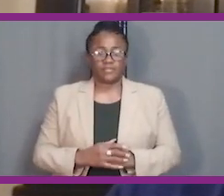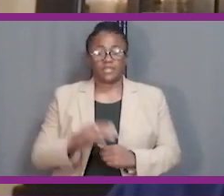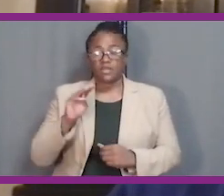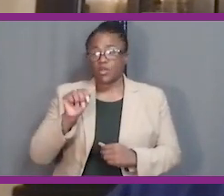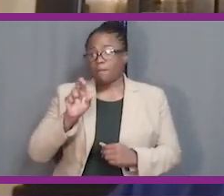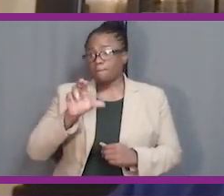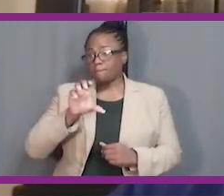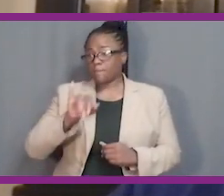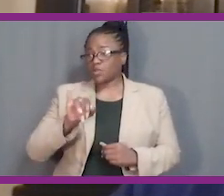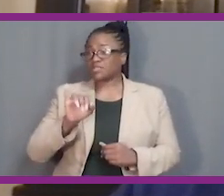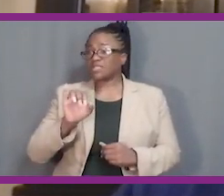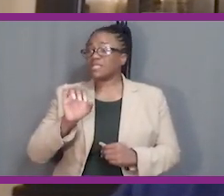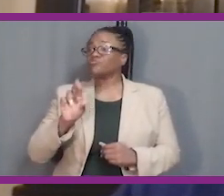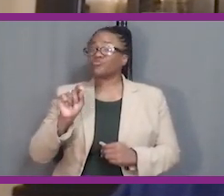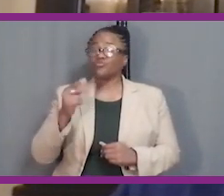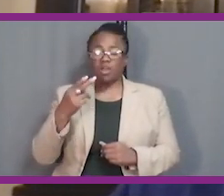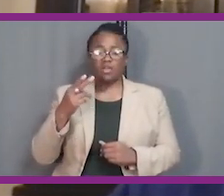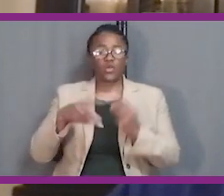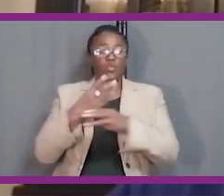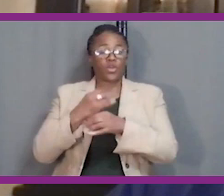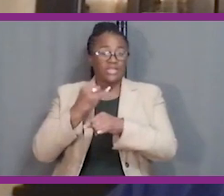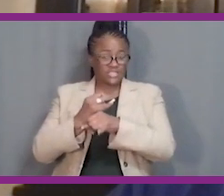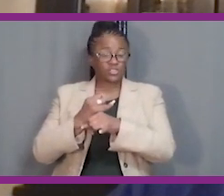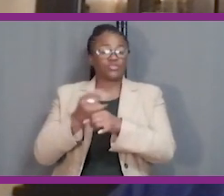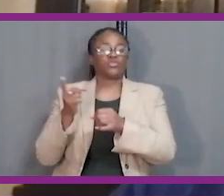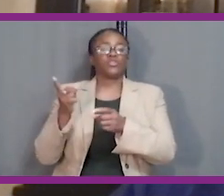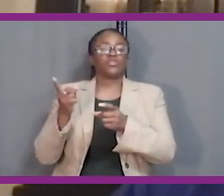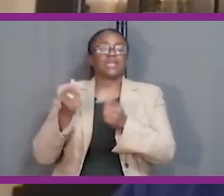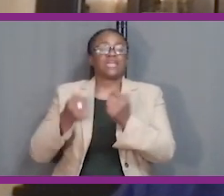Marcie was recently named by Forbes Magazine to their inaugural 50 over